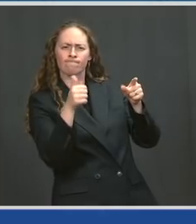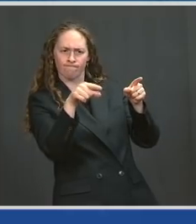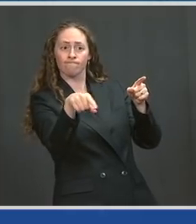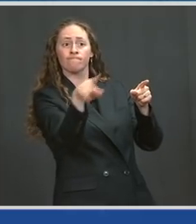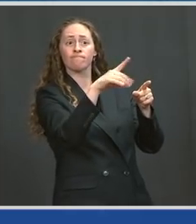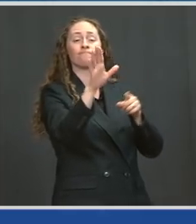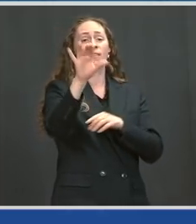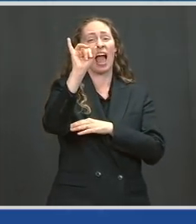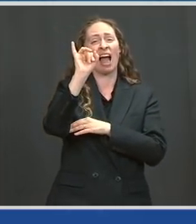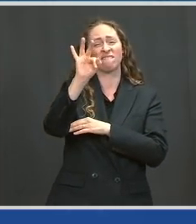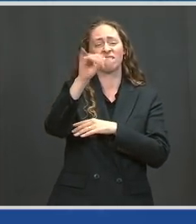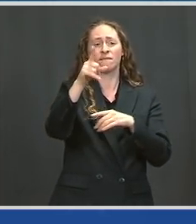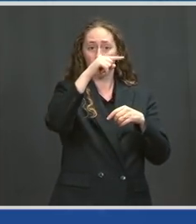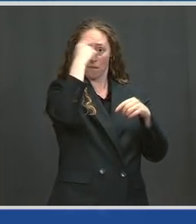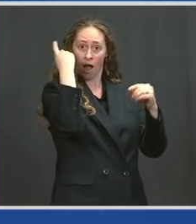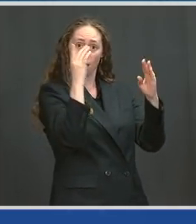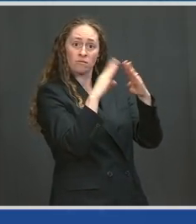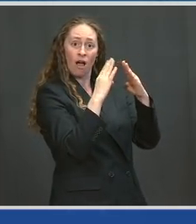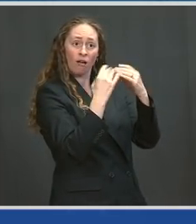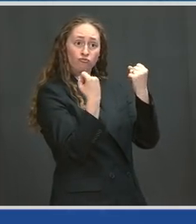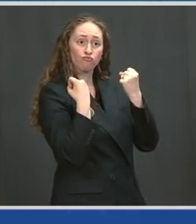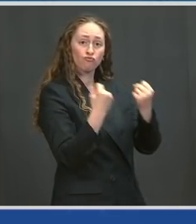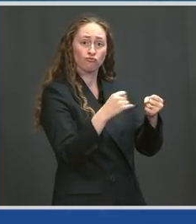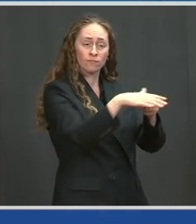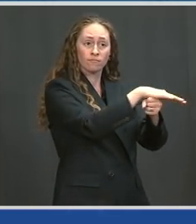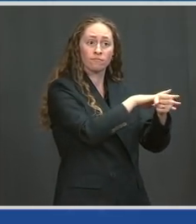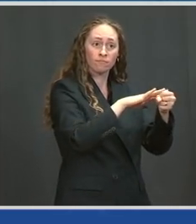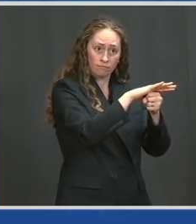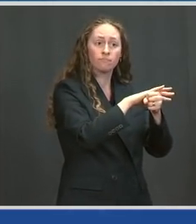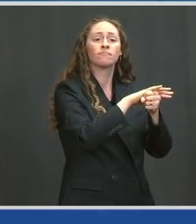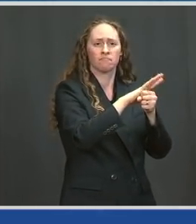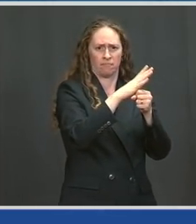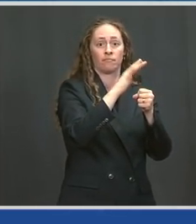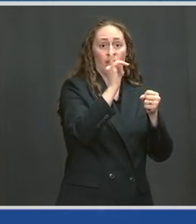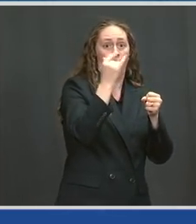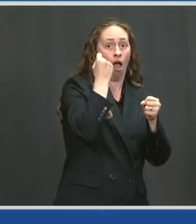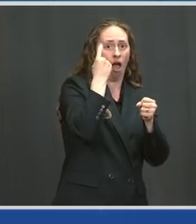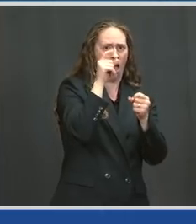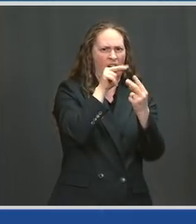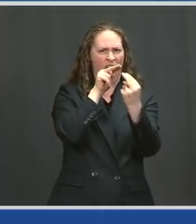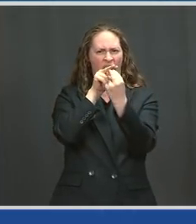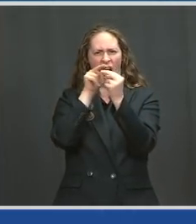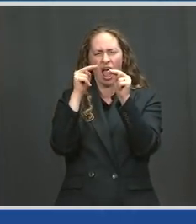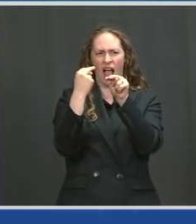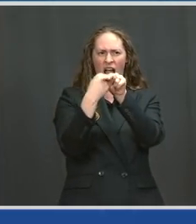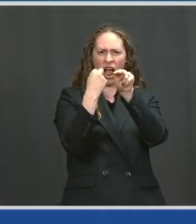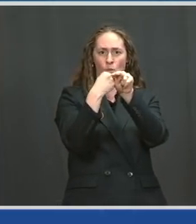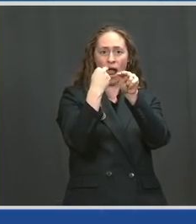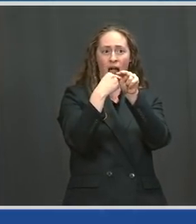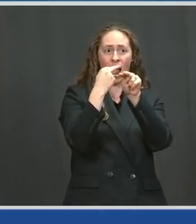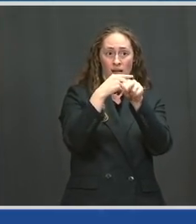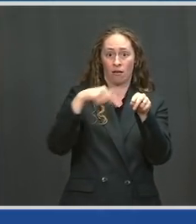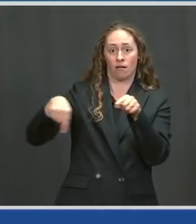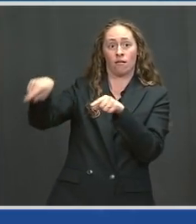and there's another one on the other side of the highway, it's a White community, it's built by the same builder, and you have a better driving record